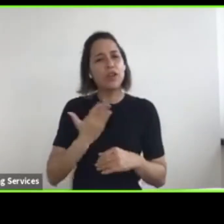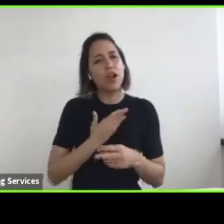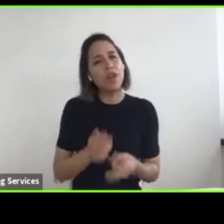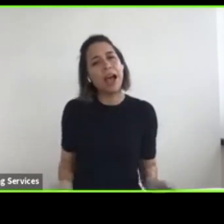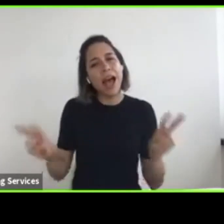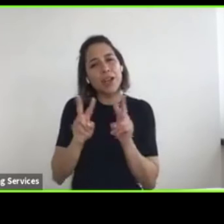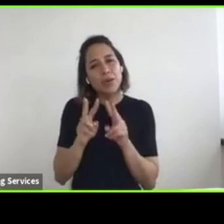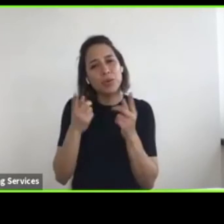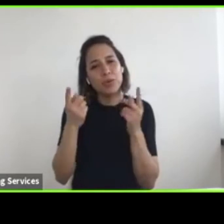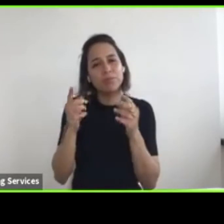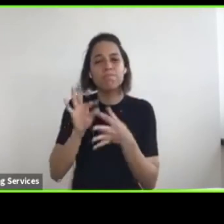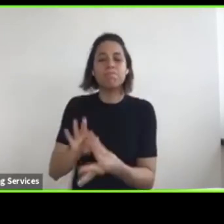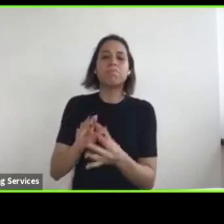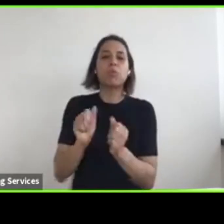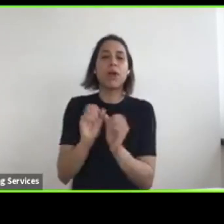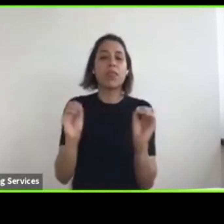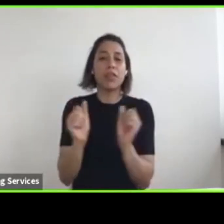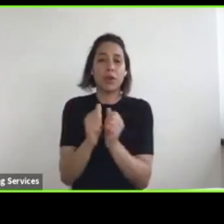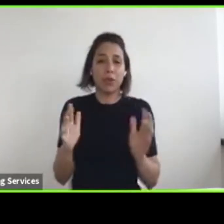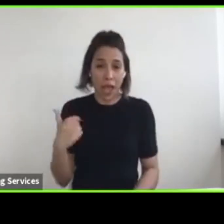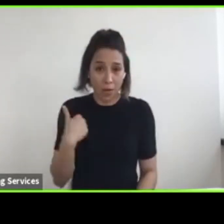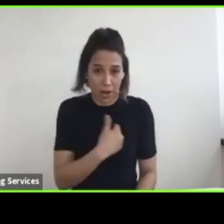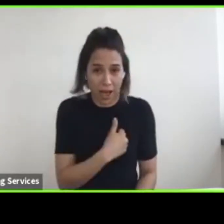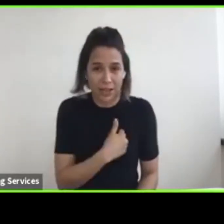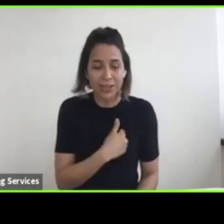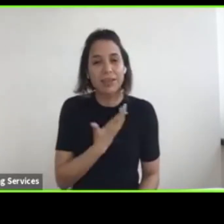PROGRAMMATIC LEADERSHIP, THE CONVERSATIONS, WORKSHOPS AND PRESENTATIONS THAT YOU WILL